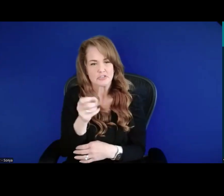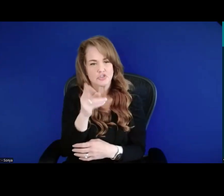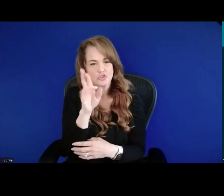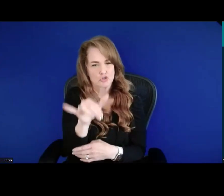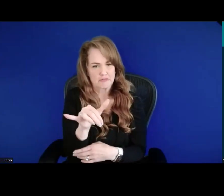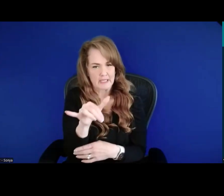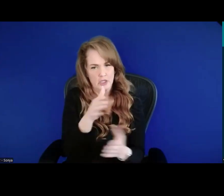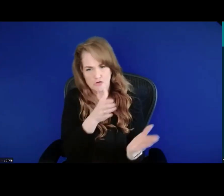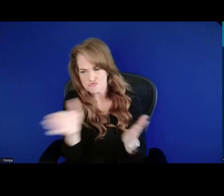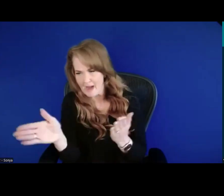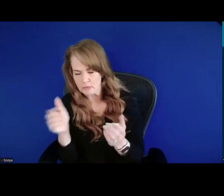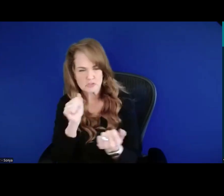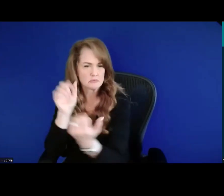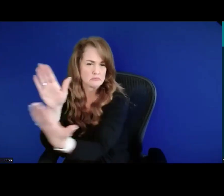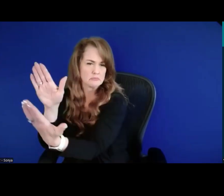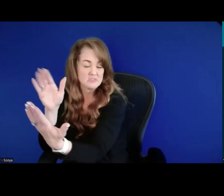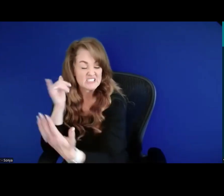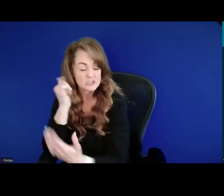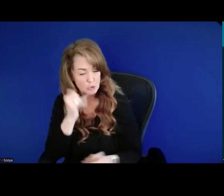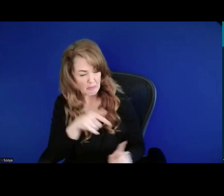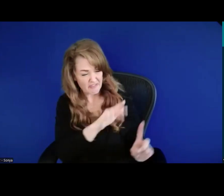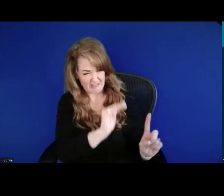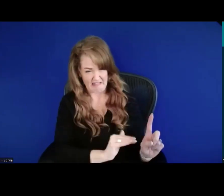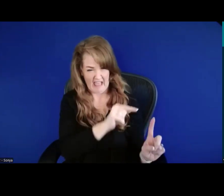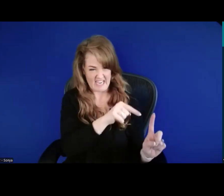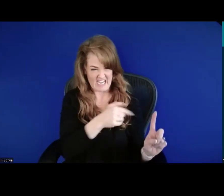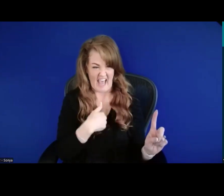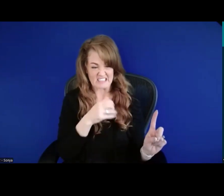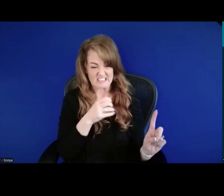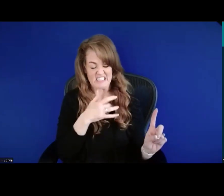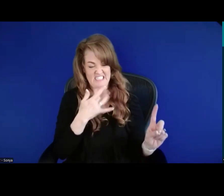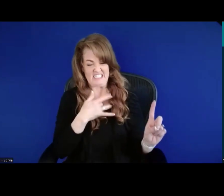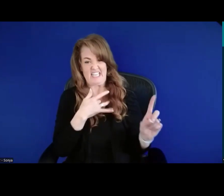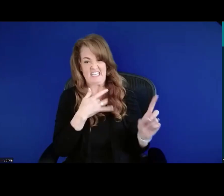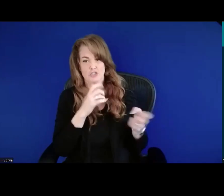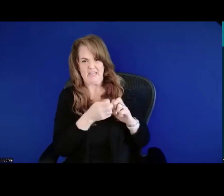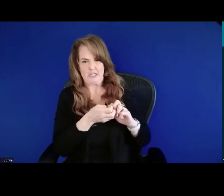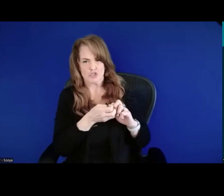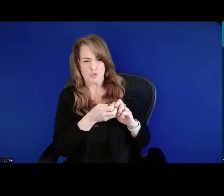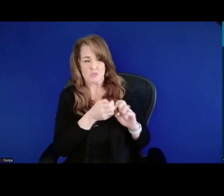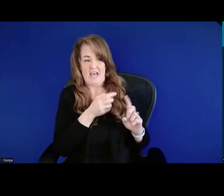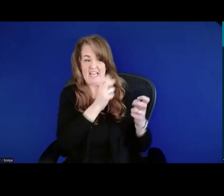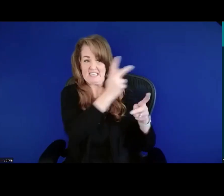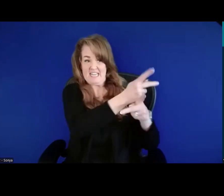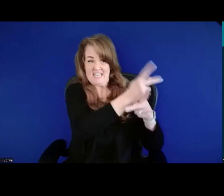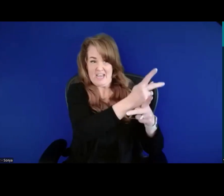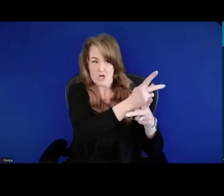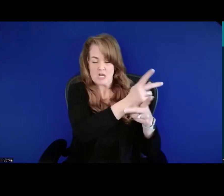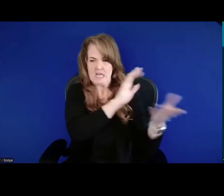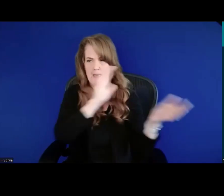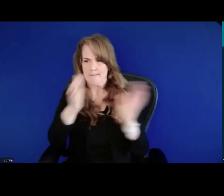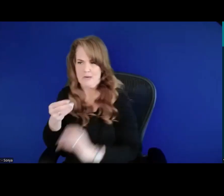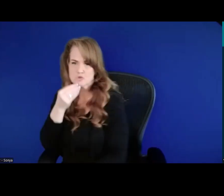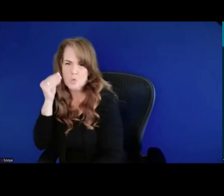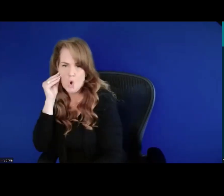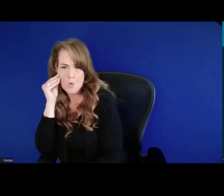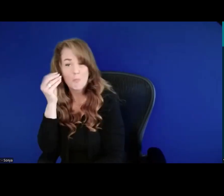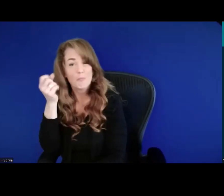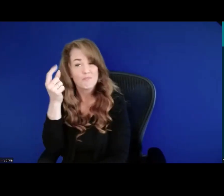sensory issues at daycare versus at home, just because the discrepancies of behavior between home versus daycare is